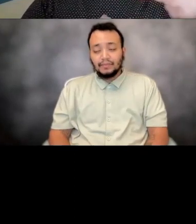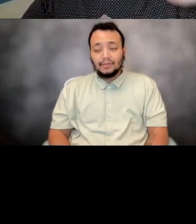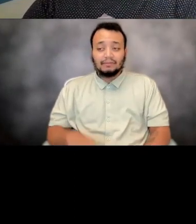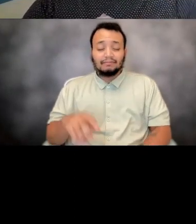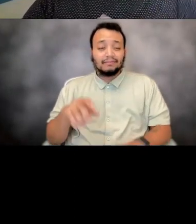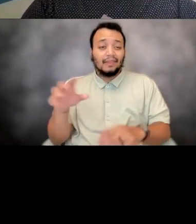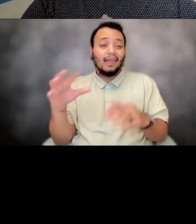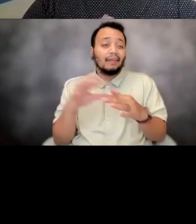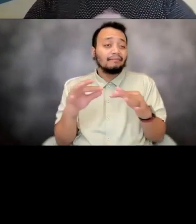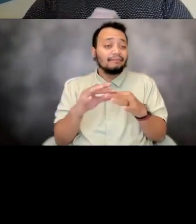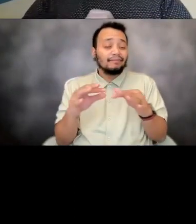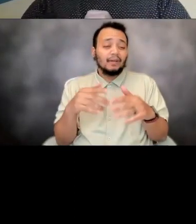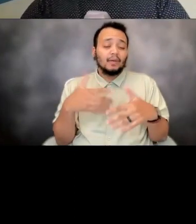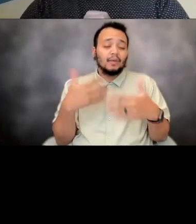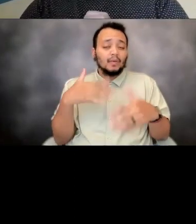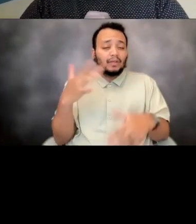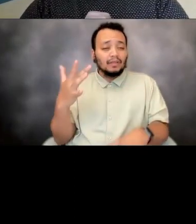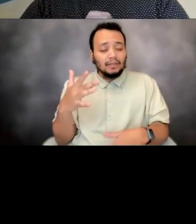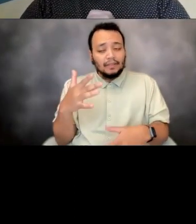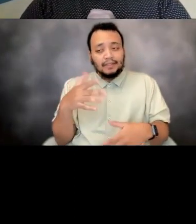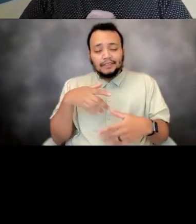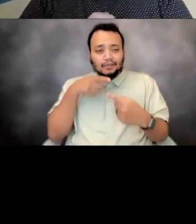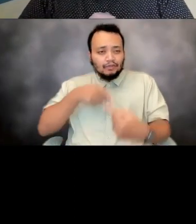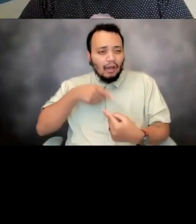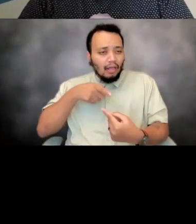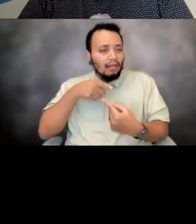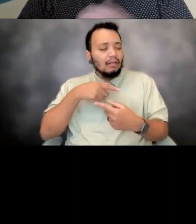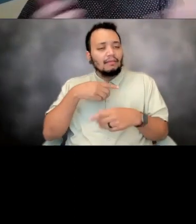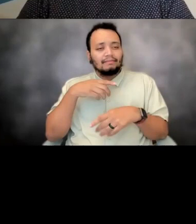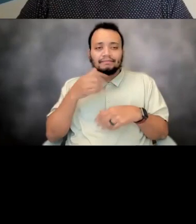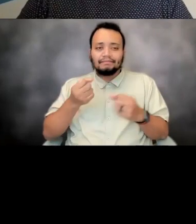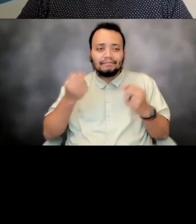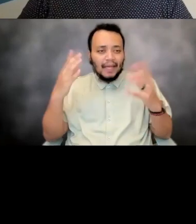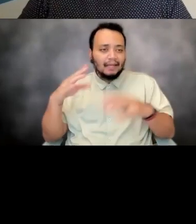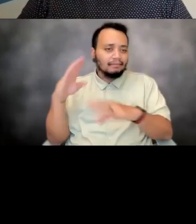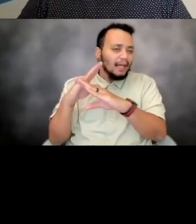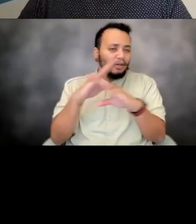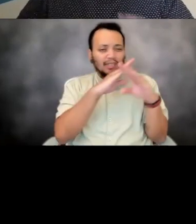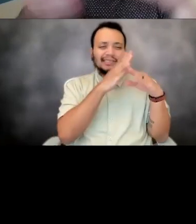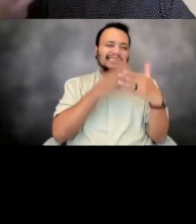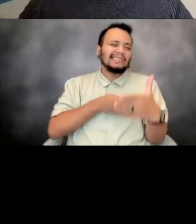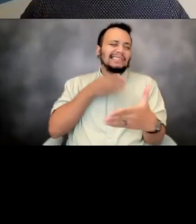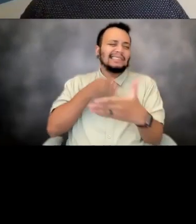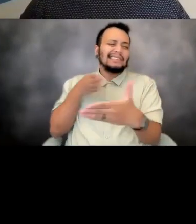so many barriers getting that healthcare that I was just like, why am I gonna go looking